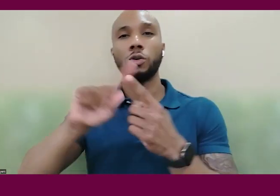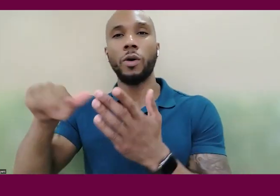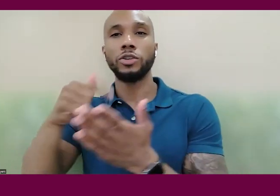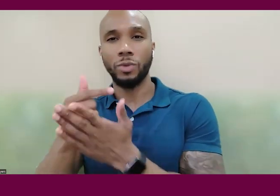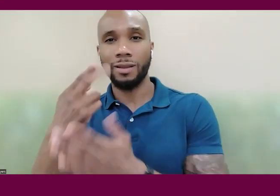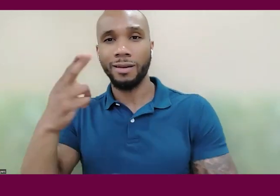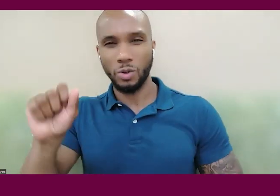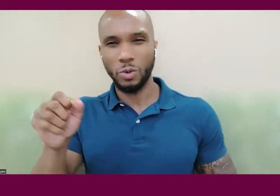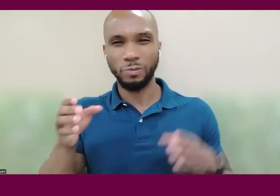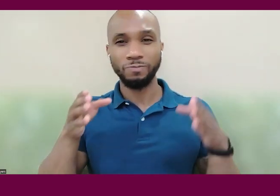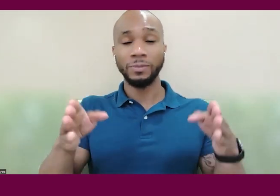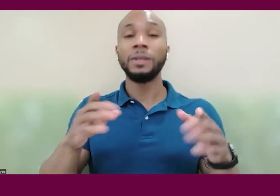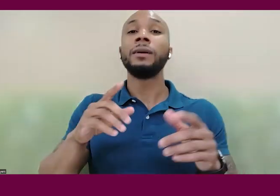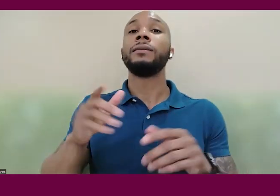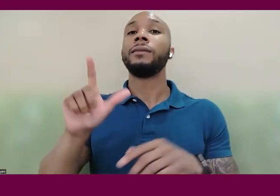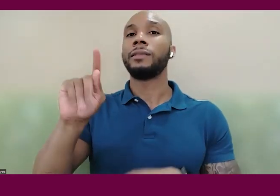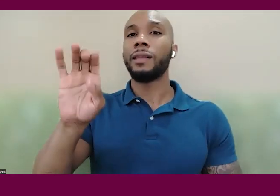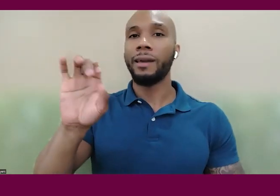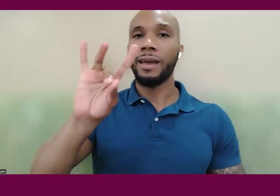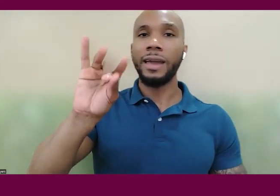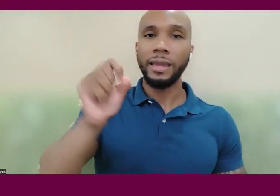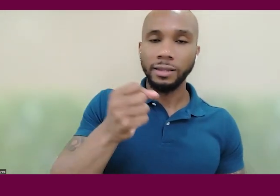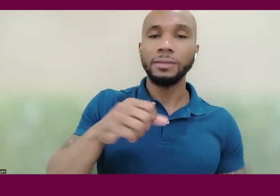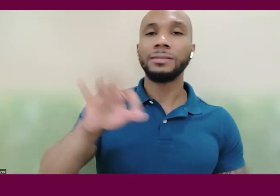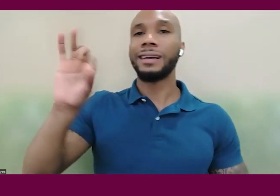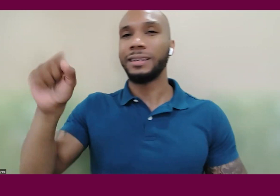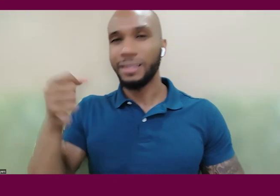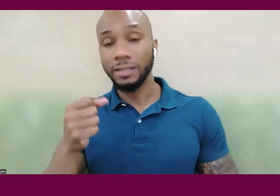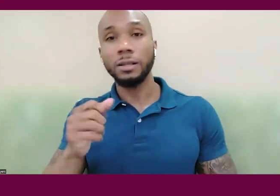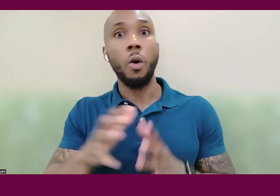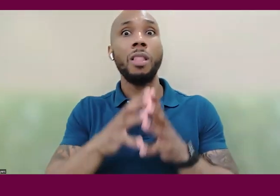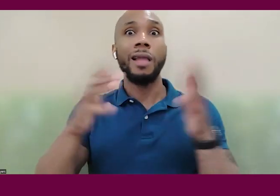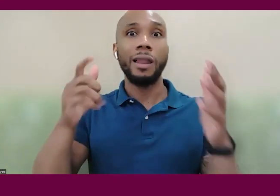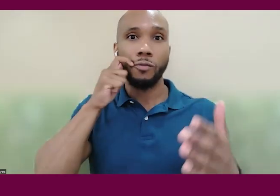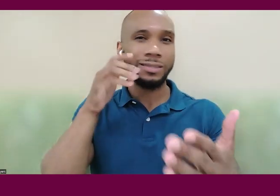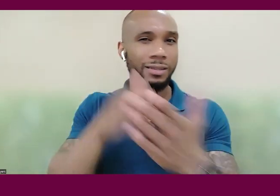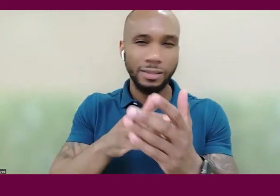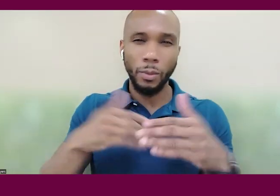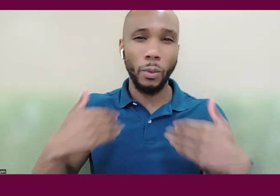Of course, again, late '80s, early '90s, whole lot of racism. Whole lot of racism.